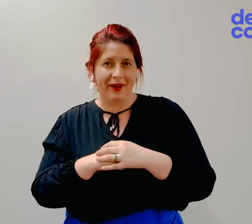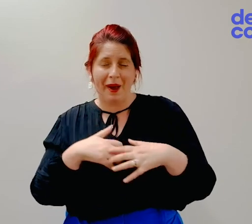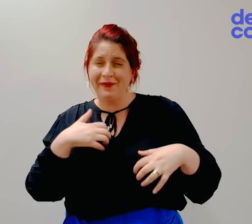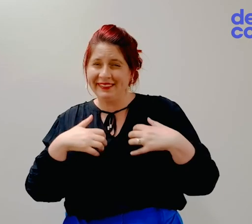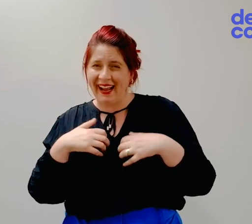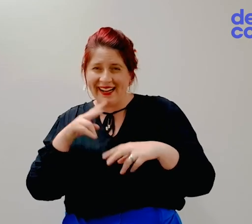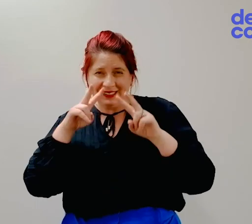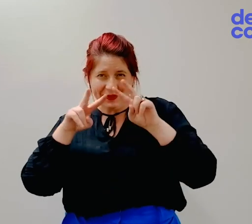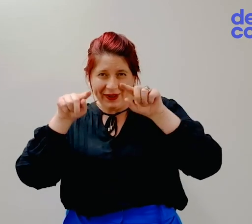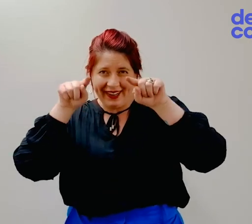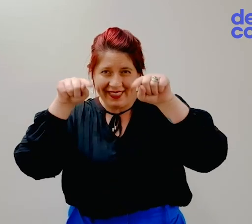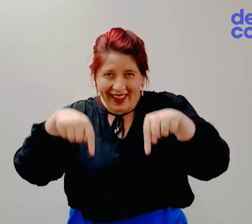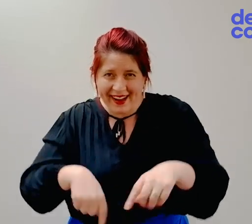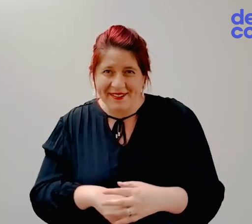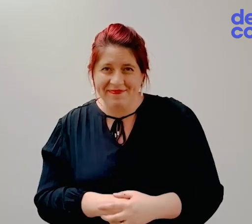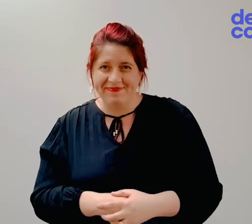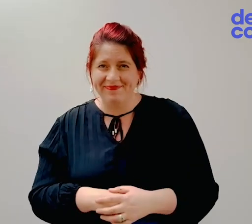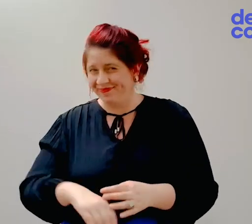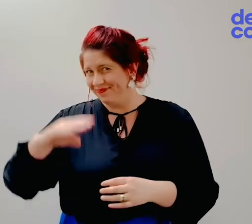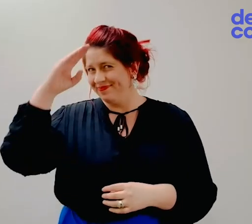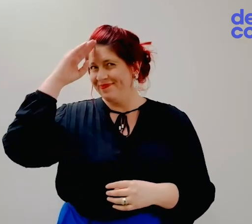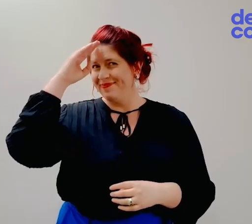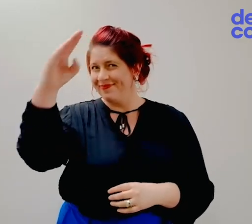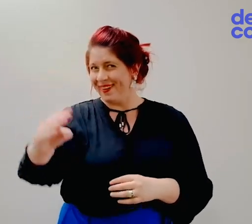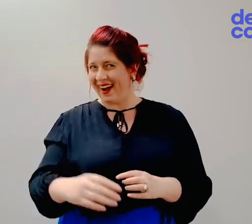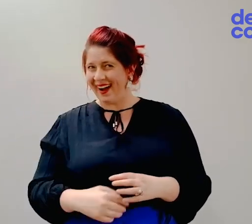seating, we're excited to see you there. Bye.